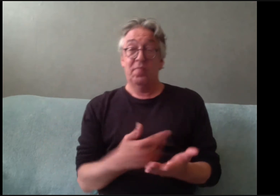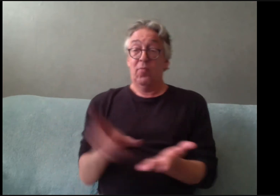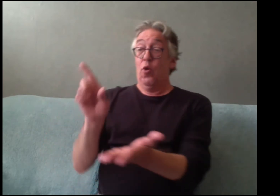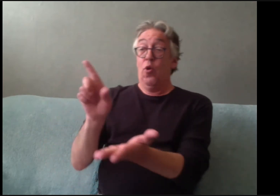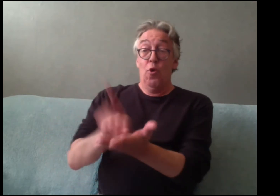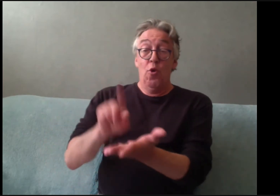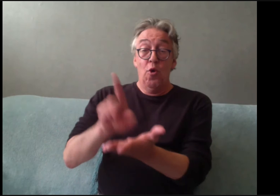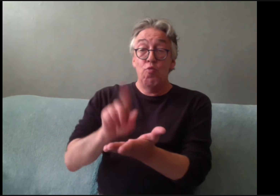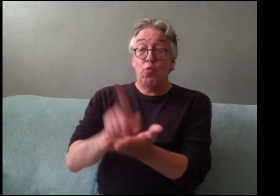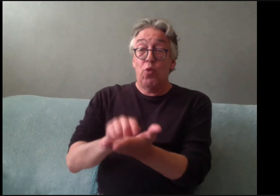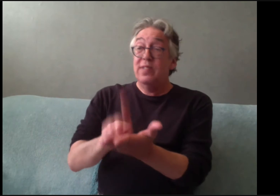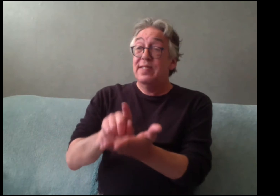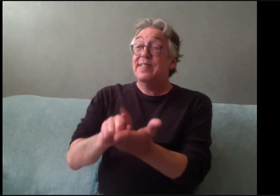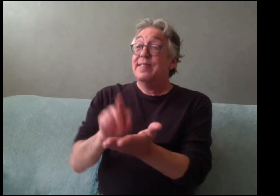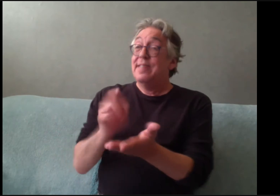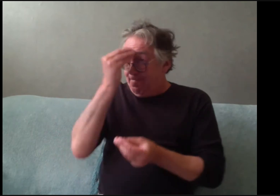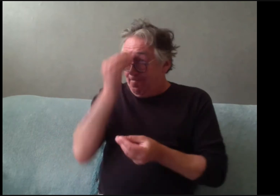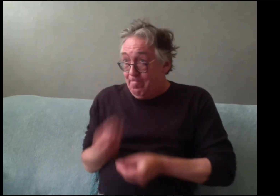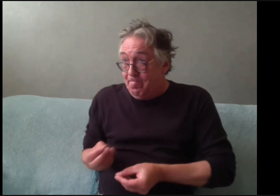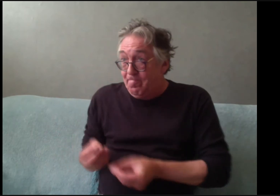Less than we would liked,of course.